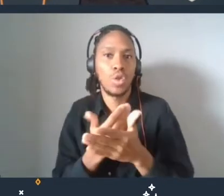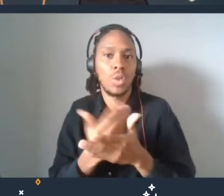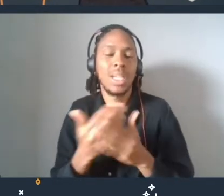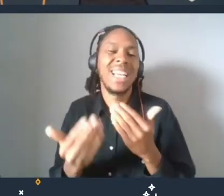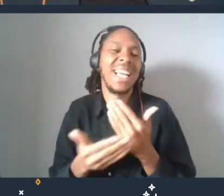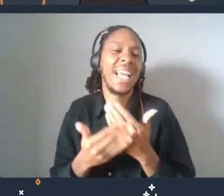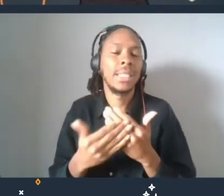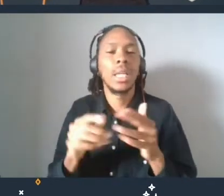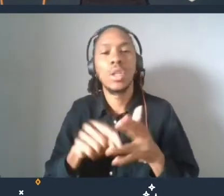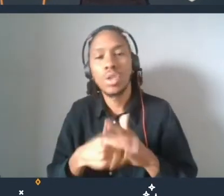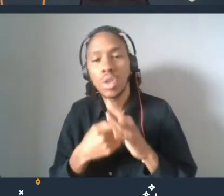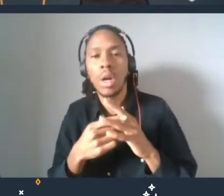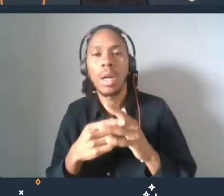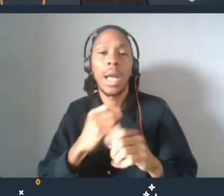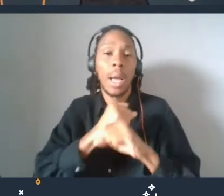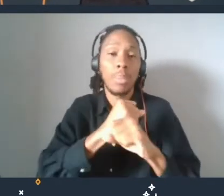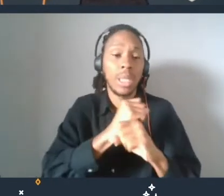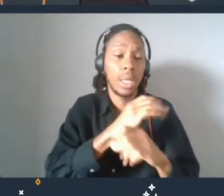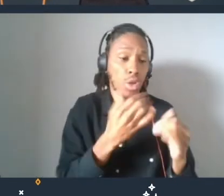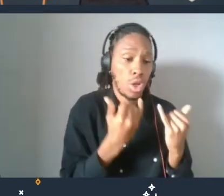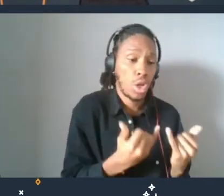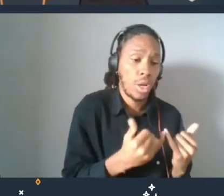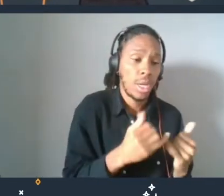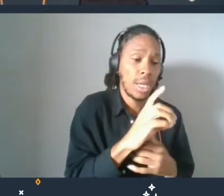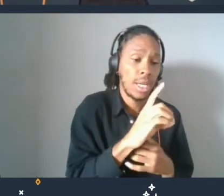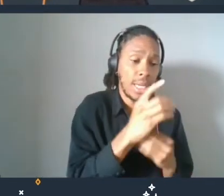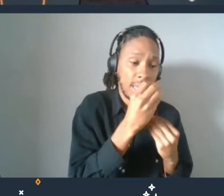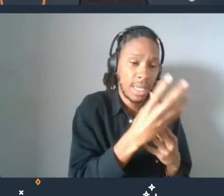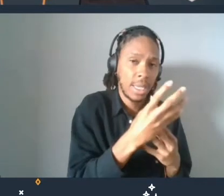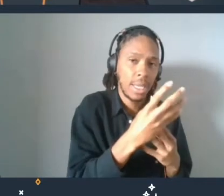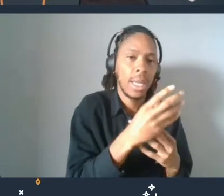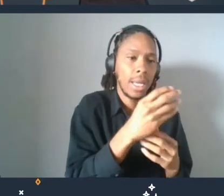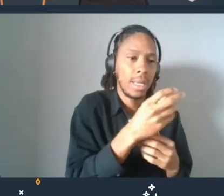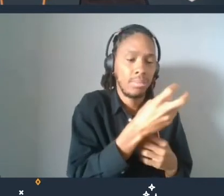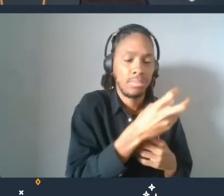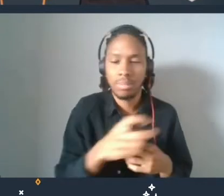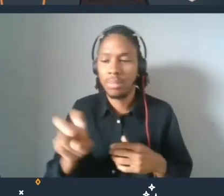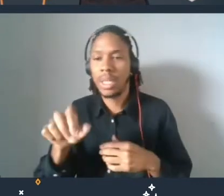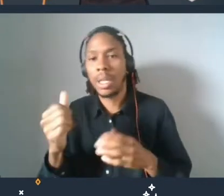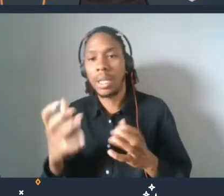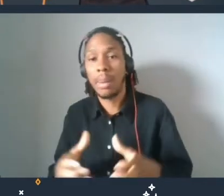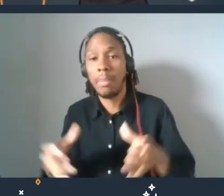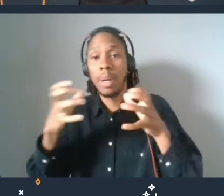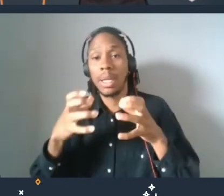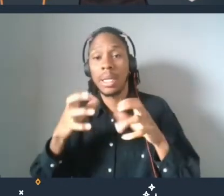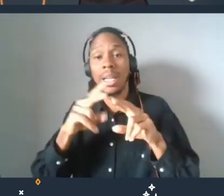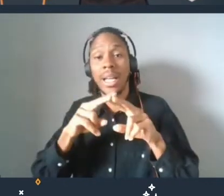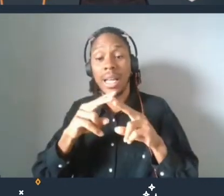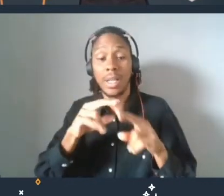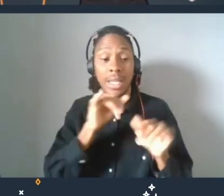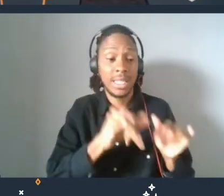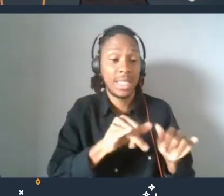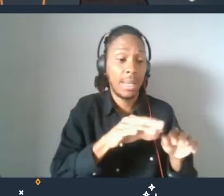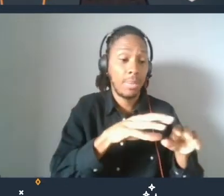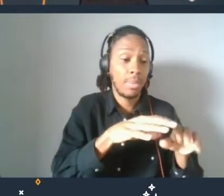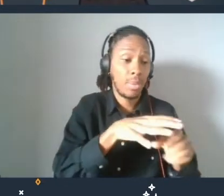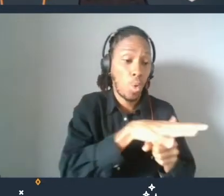and to protect your existing data by replicating it to another bucket, whether in the same or another region. And then just a few weeks ago,